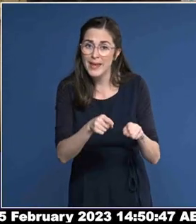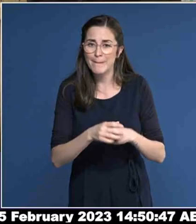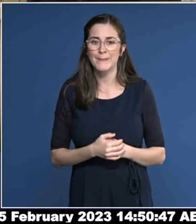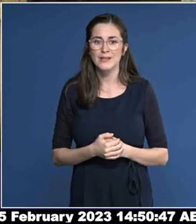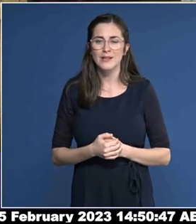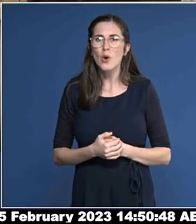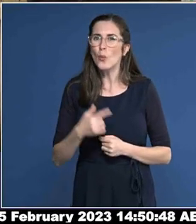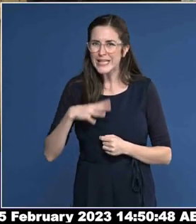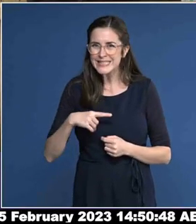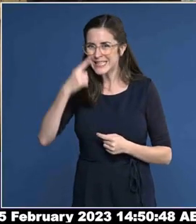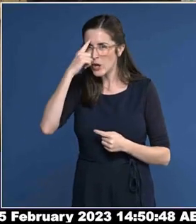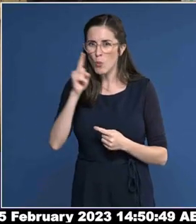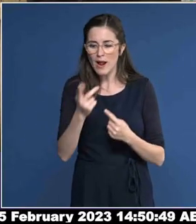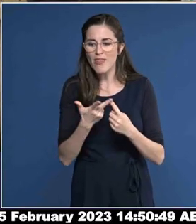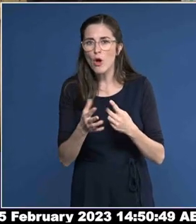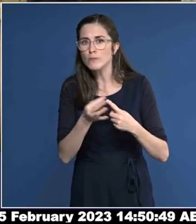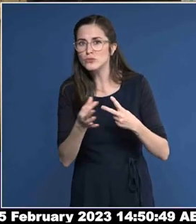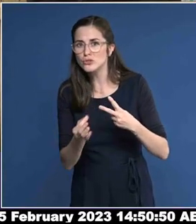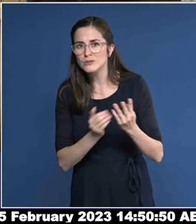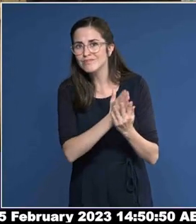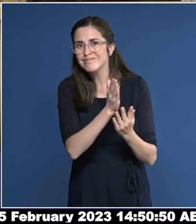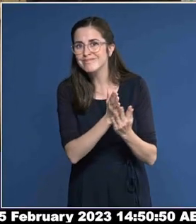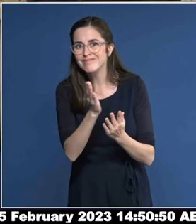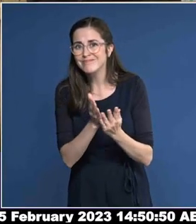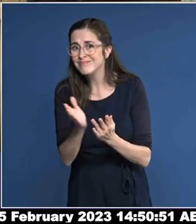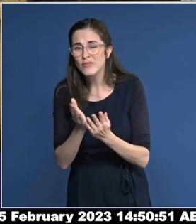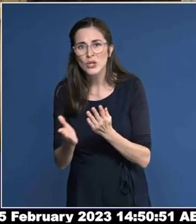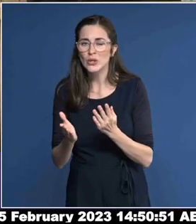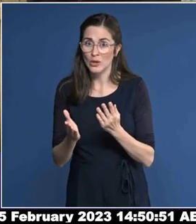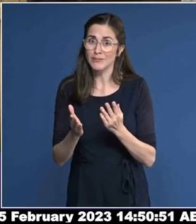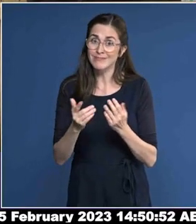that they are living in. And there would be a lot of rigorous conversation around what